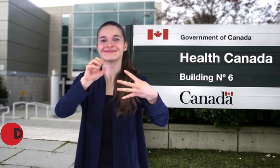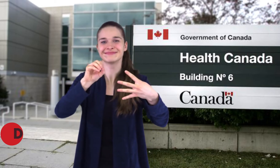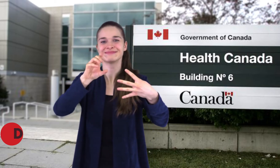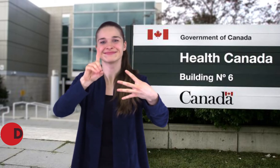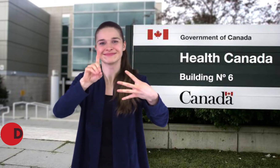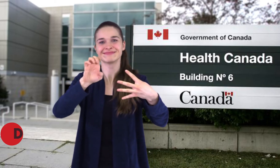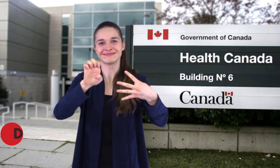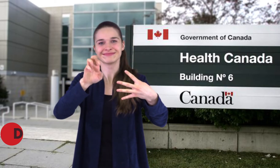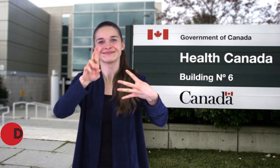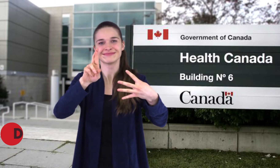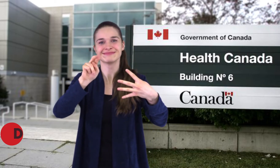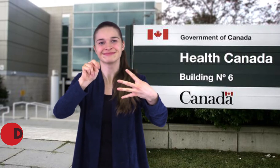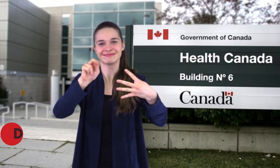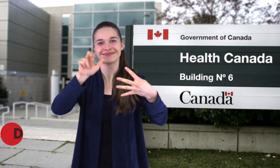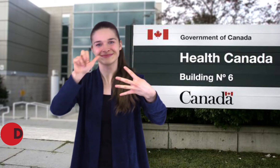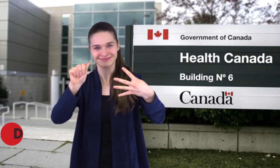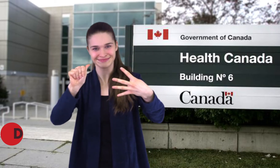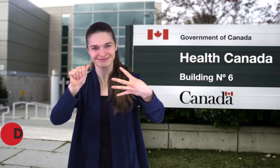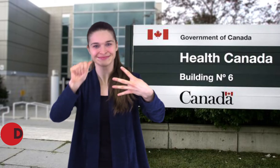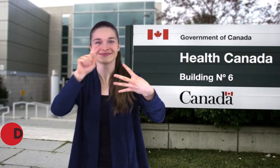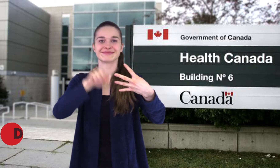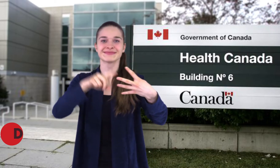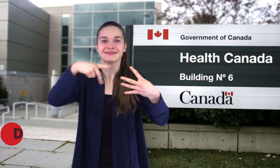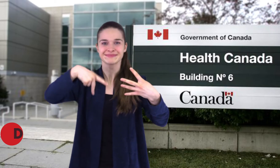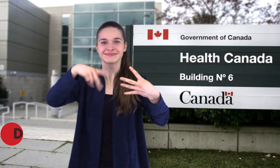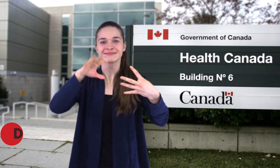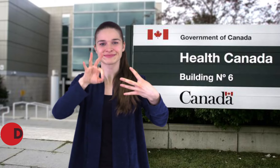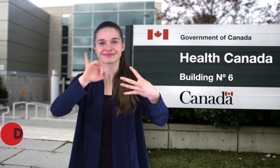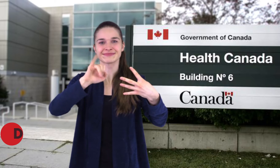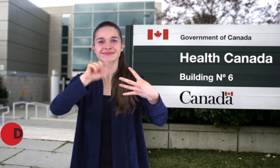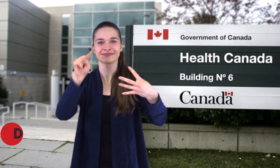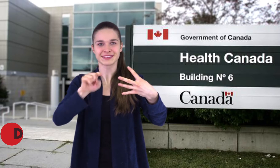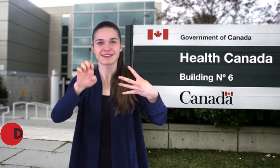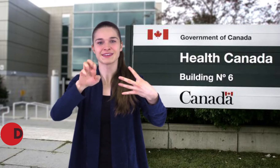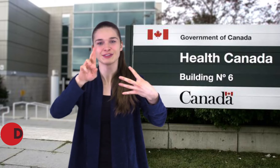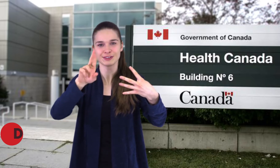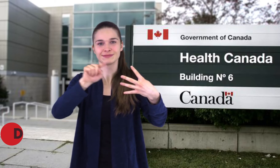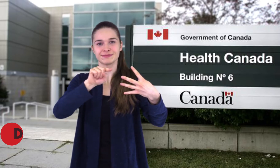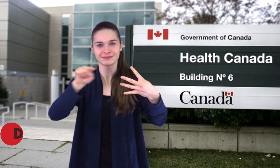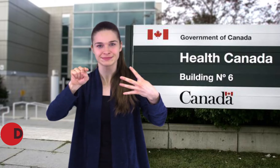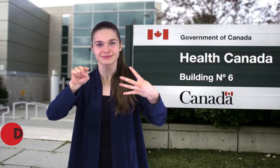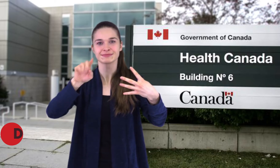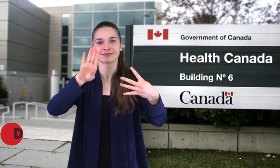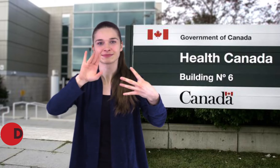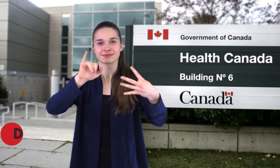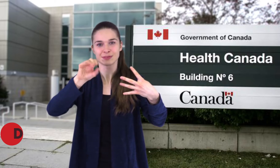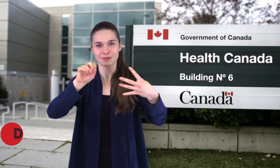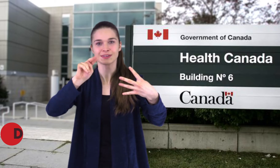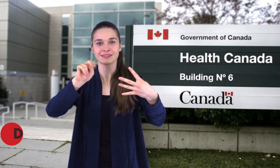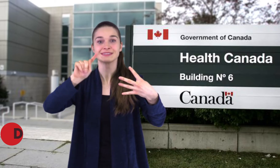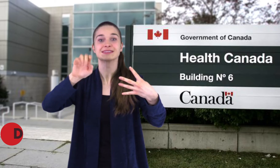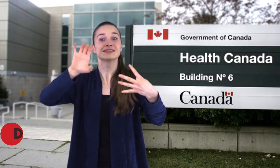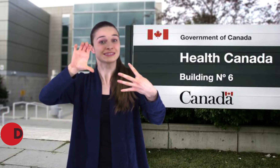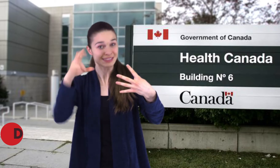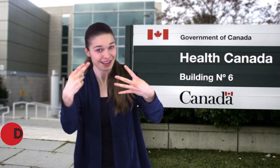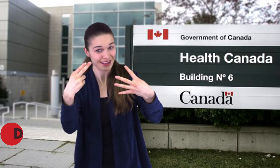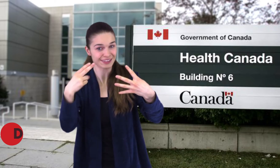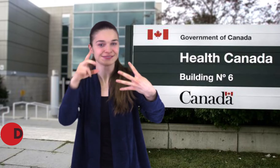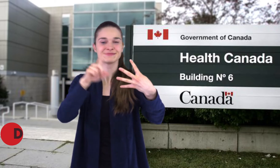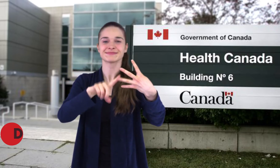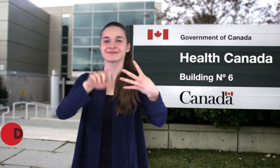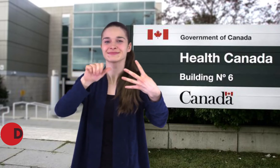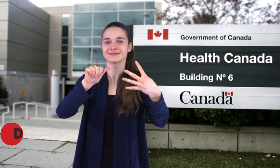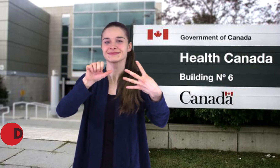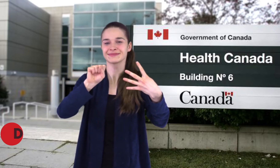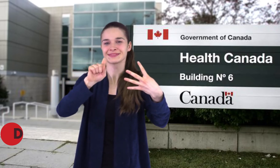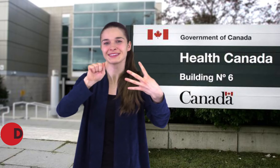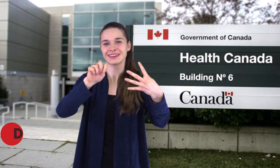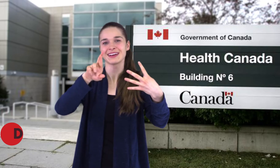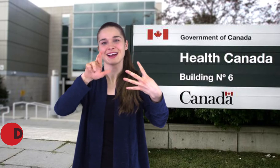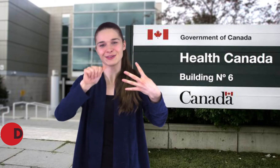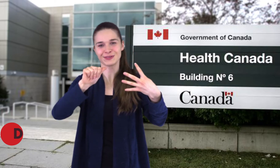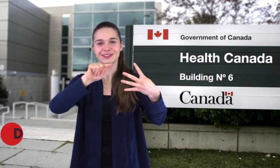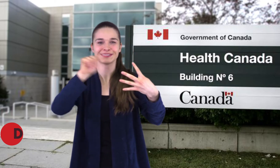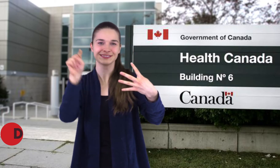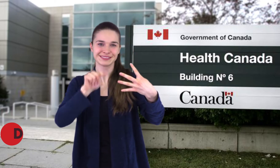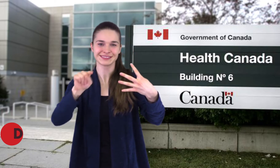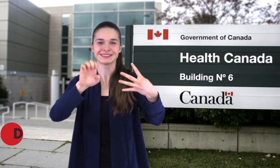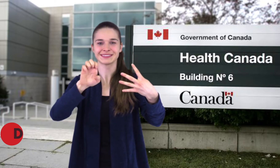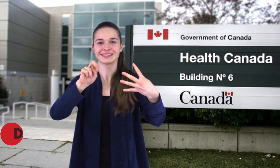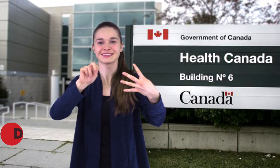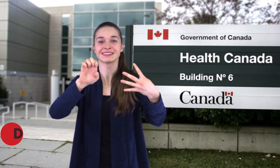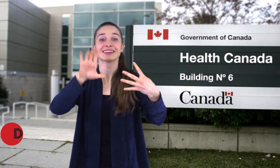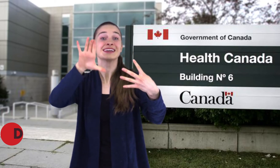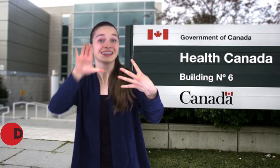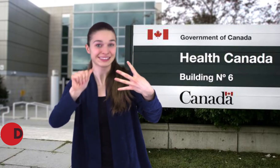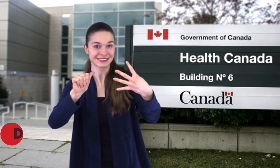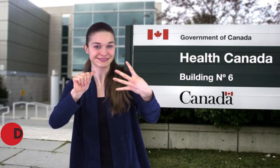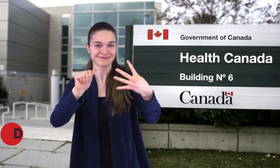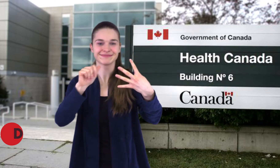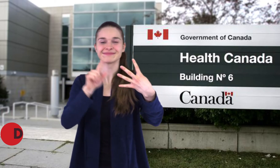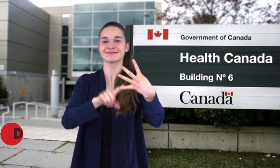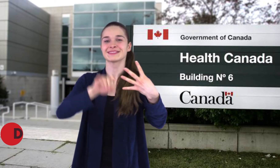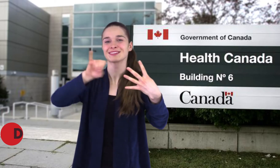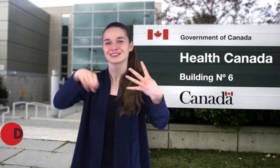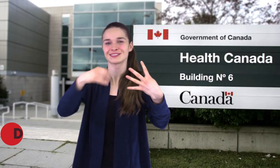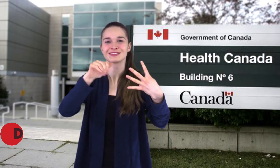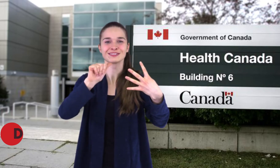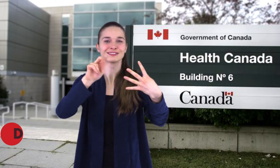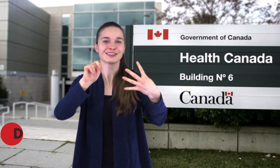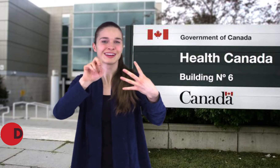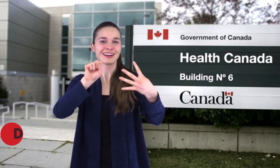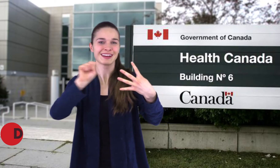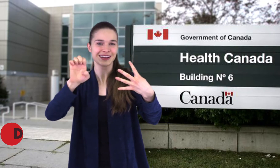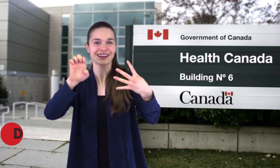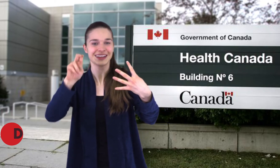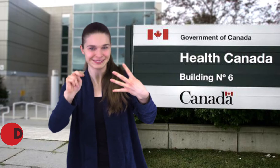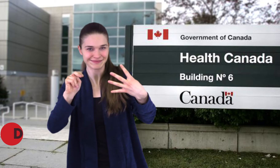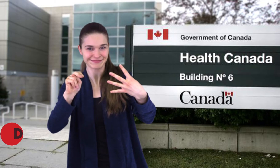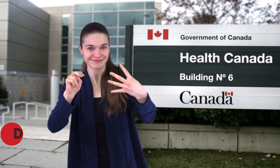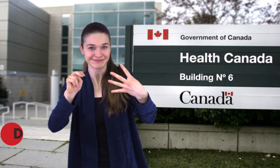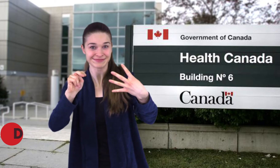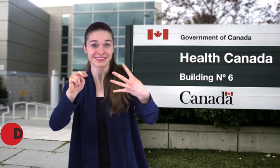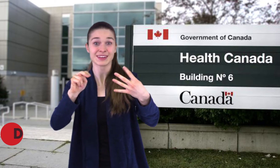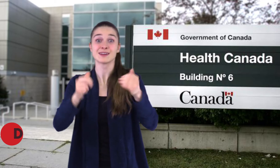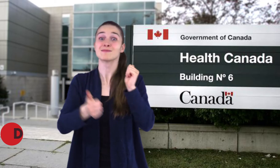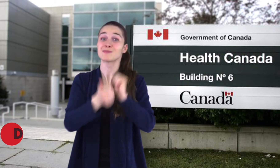Moderna, Pfizer-BioNTech, AstraZeneca, and Janssen.